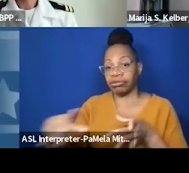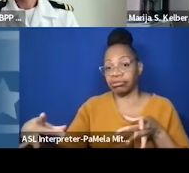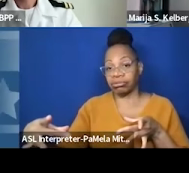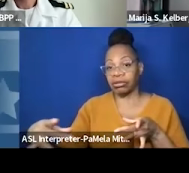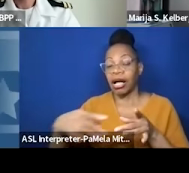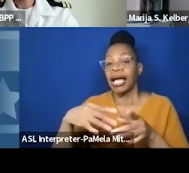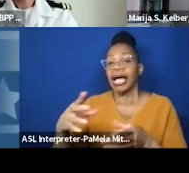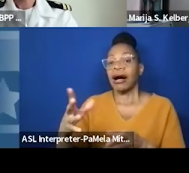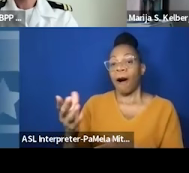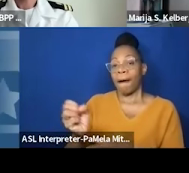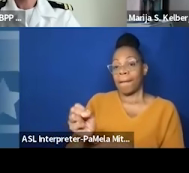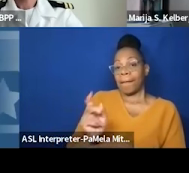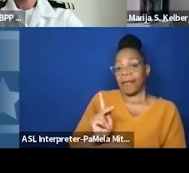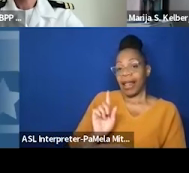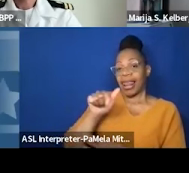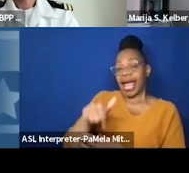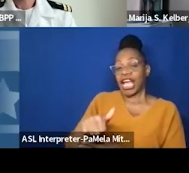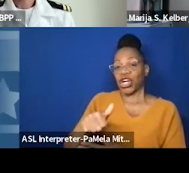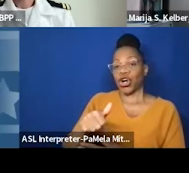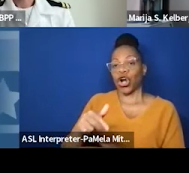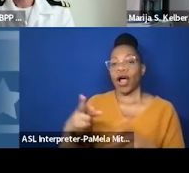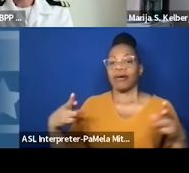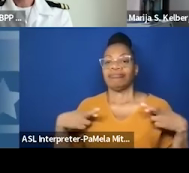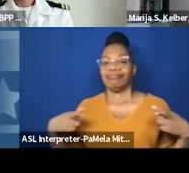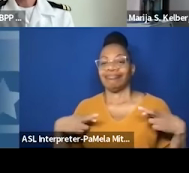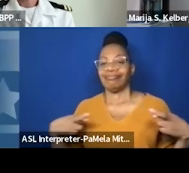For pensions, pensions are terminated after 60 days of incarceration.